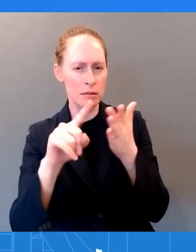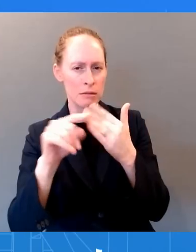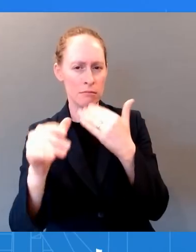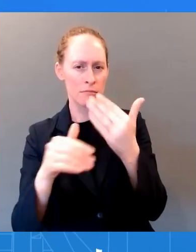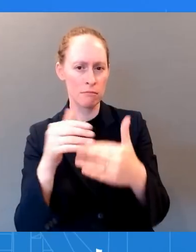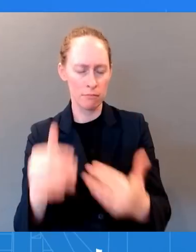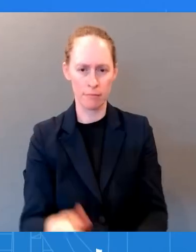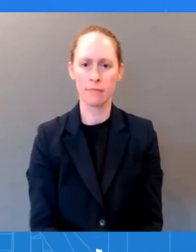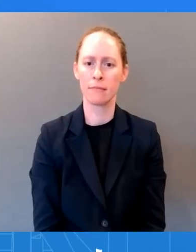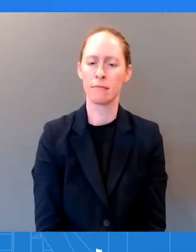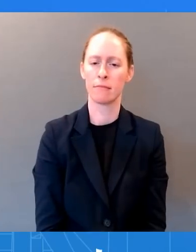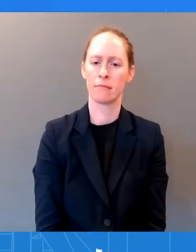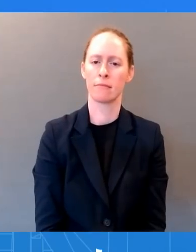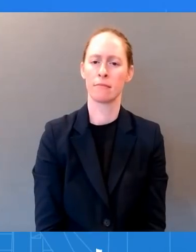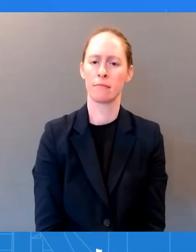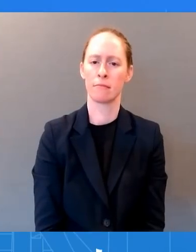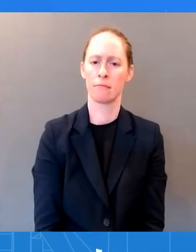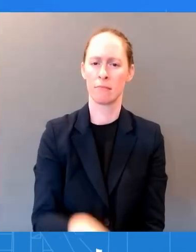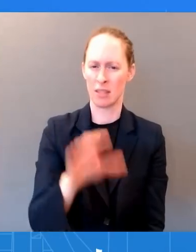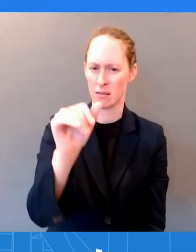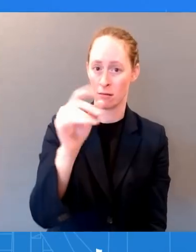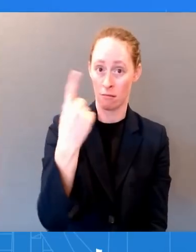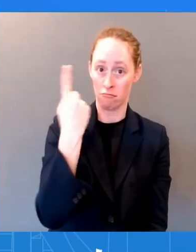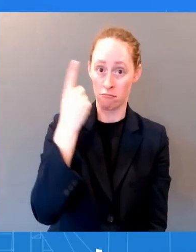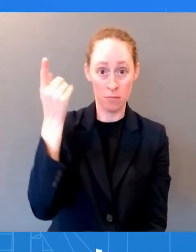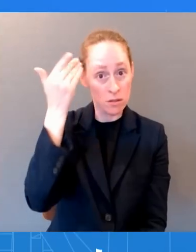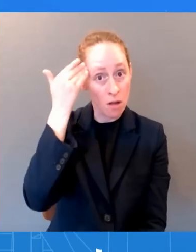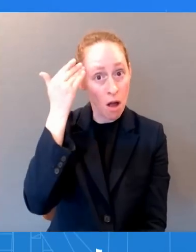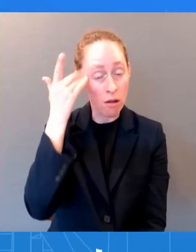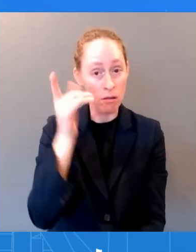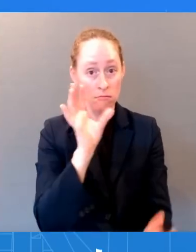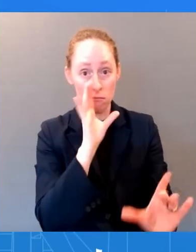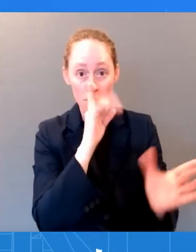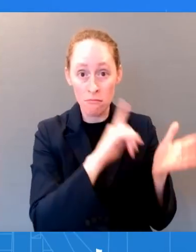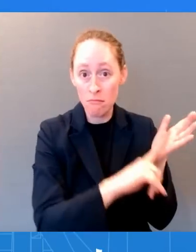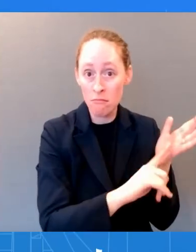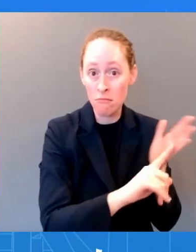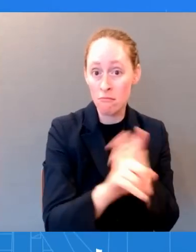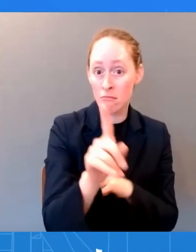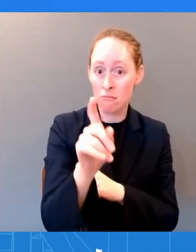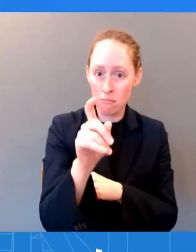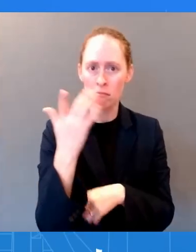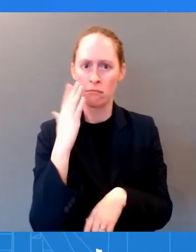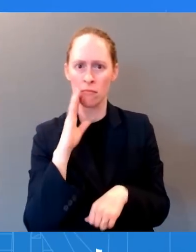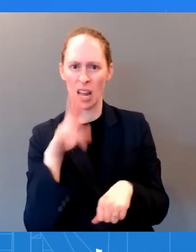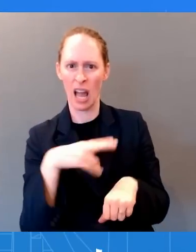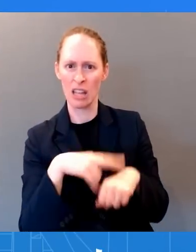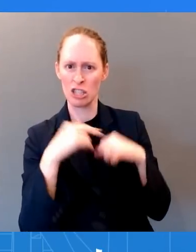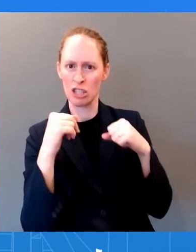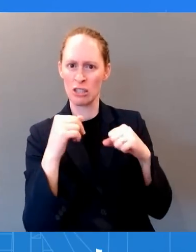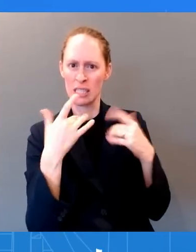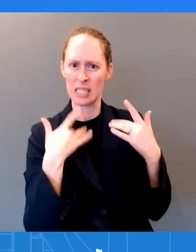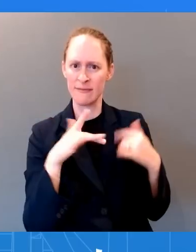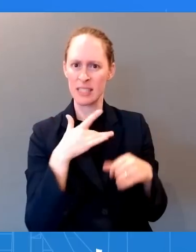But when it comes to national security questions, shouldn't the President want to know the details? Ms. Jean-Pierre: Again, when it comes